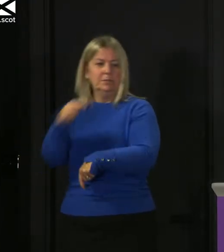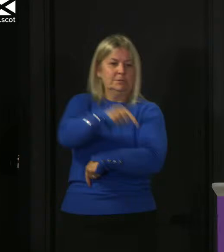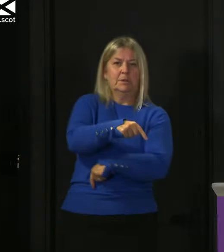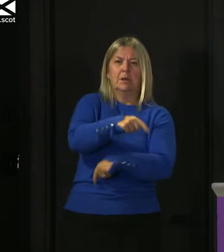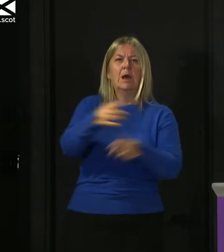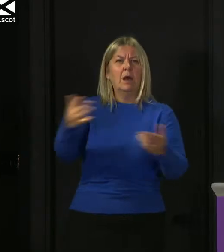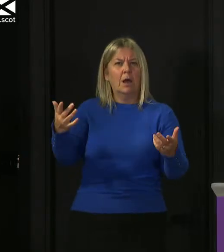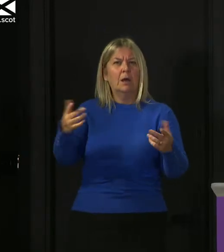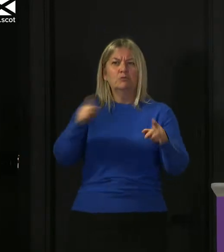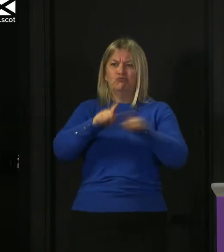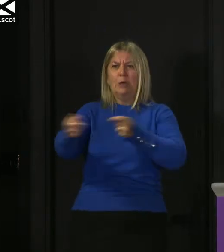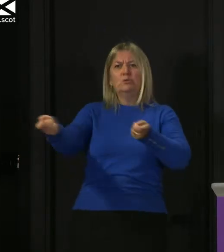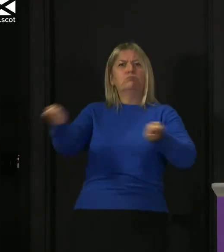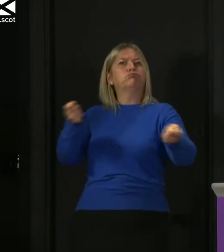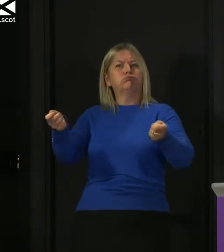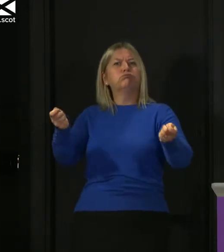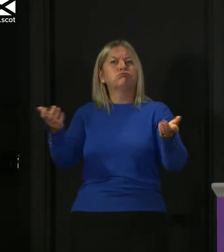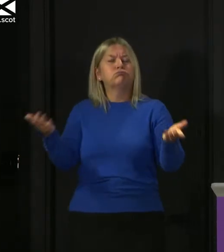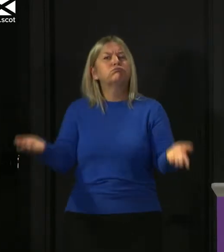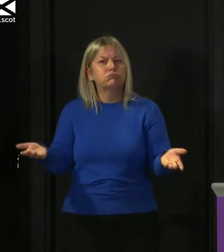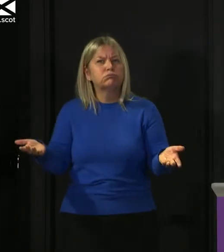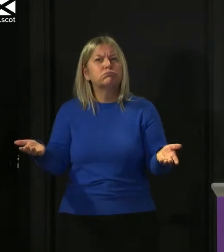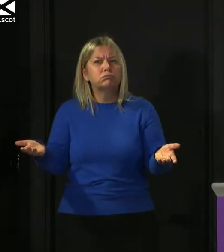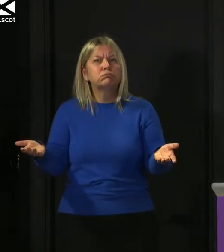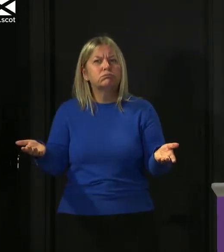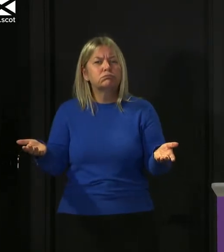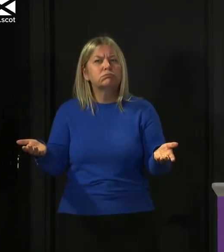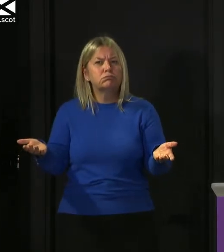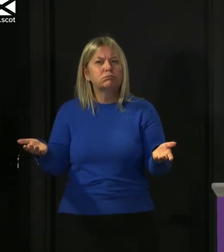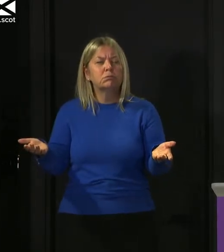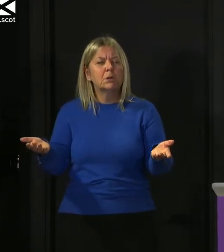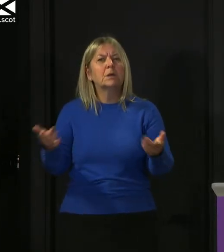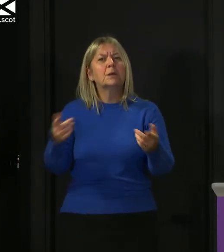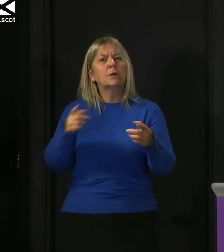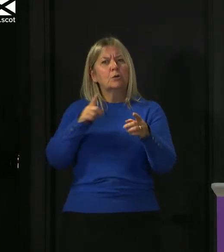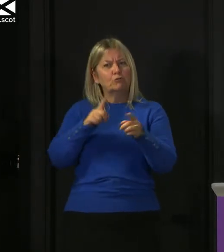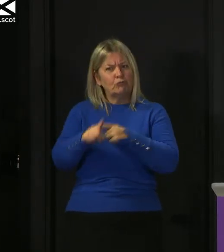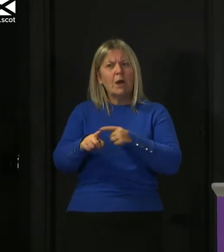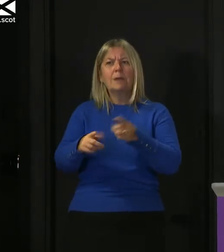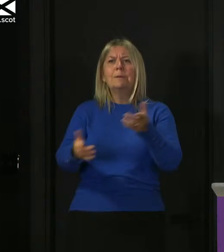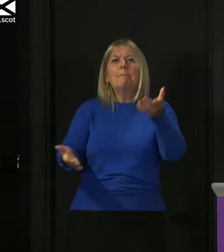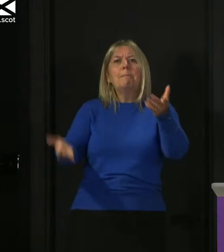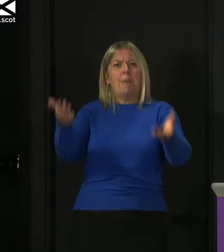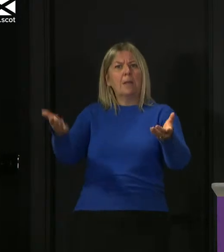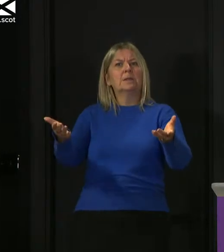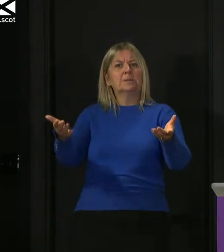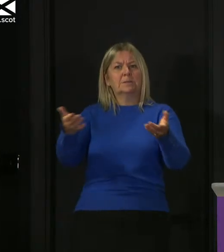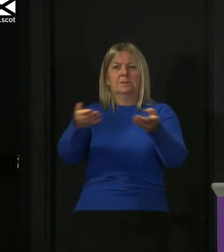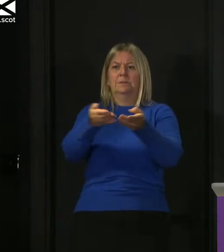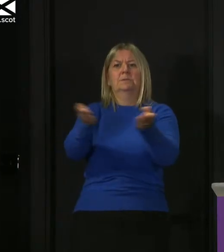tried to acknowledge that from day one, but trying to strike the best balances as we possibly can and